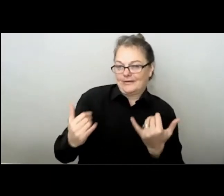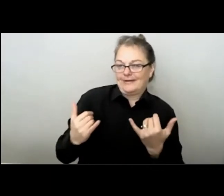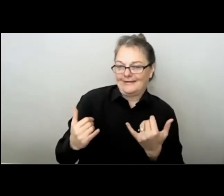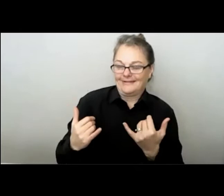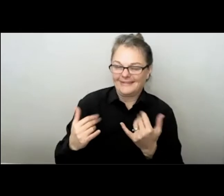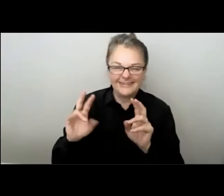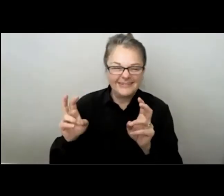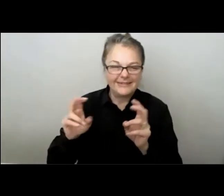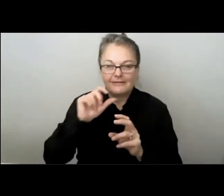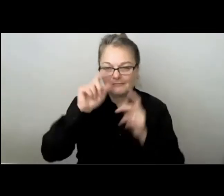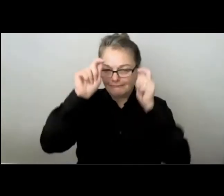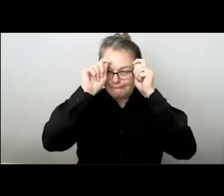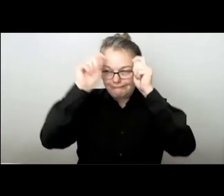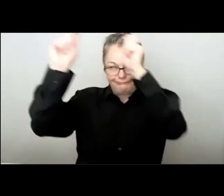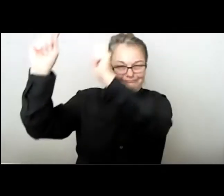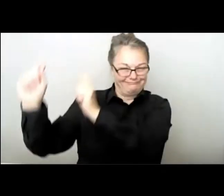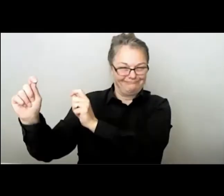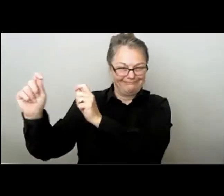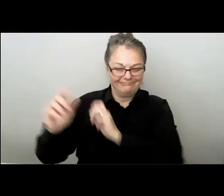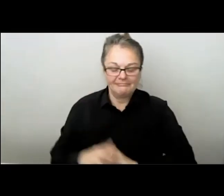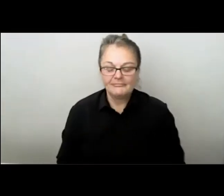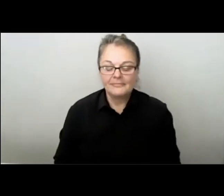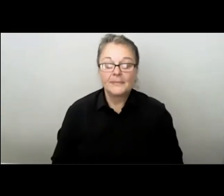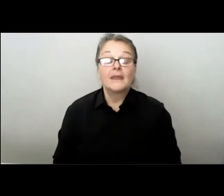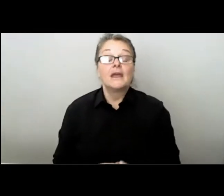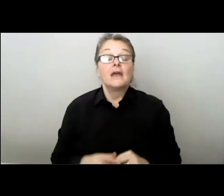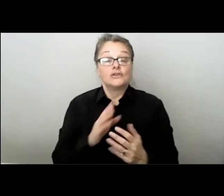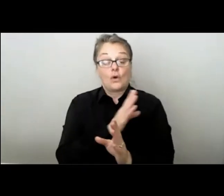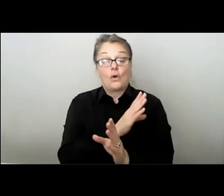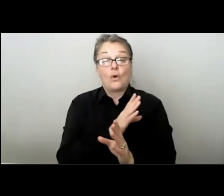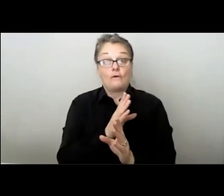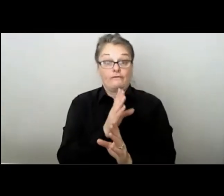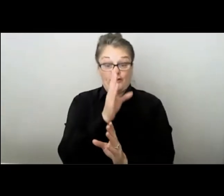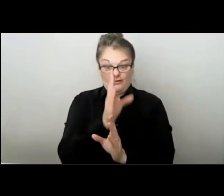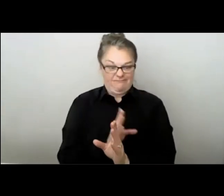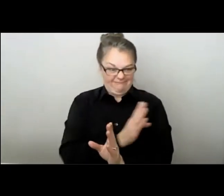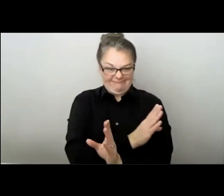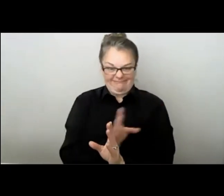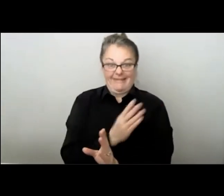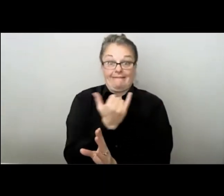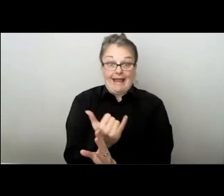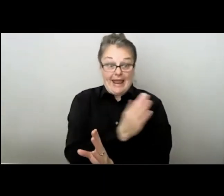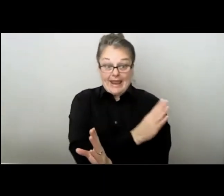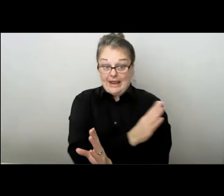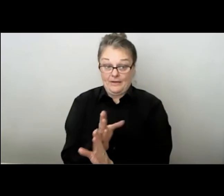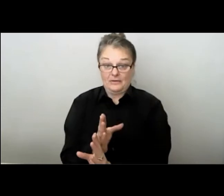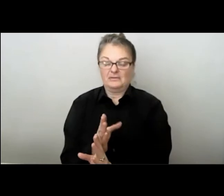AND JUST AS A QUICK REMINDER FOR THIS FIRST HALF WE ASK THAT EVERYONE KEEP YOUR AUDIO